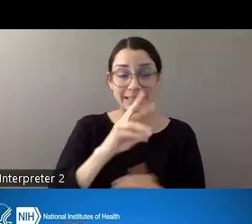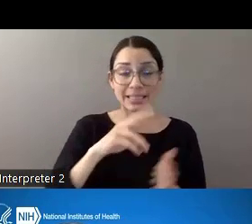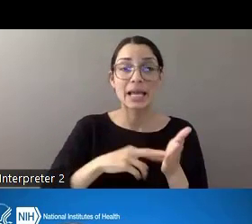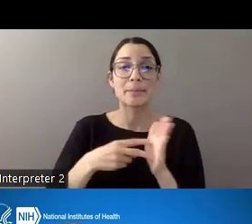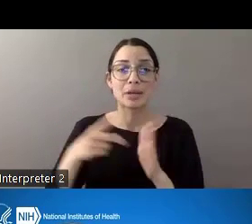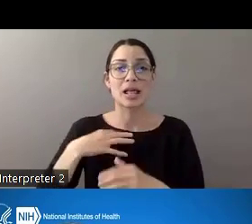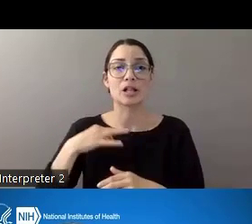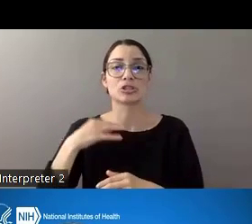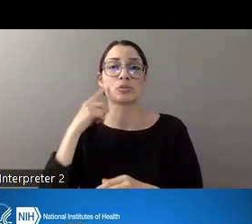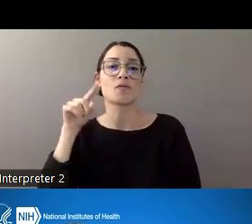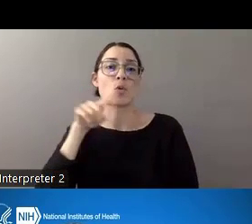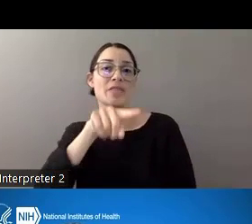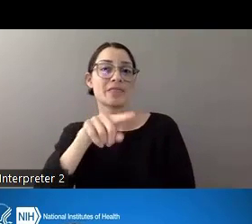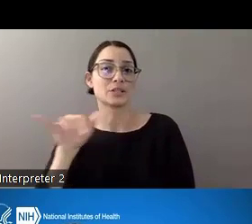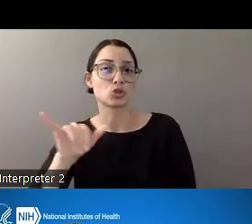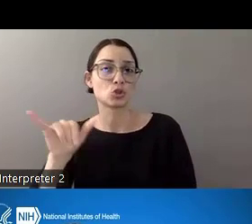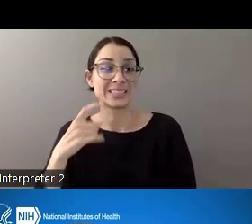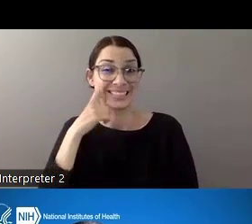that just opened at the University of Kentucky.